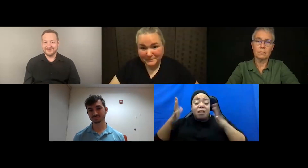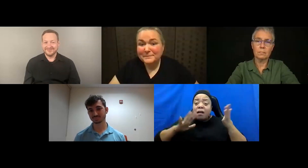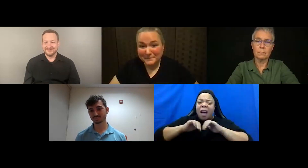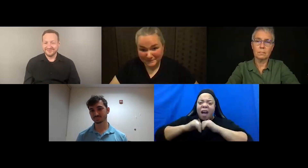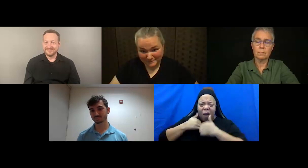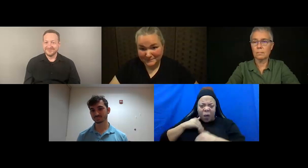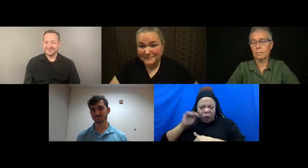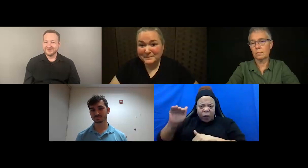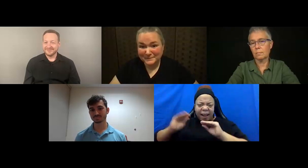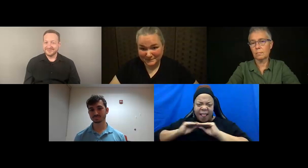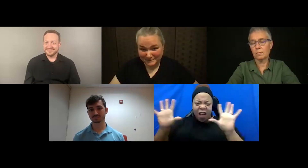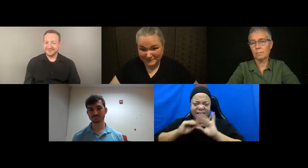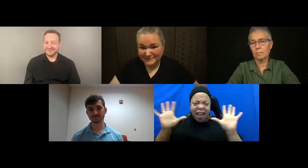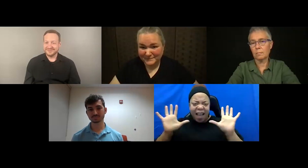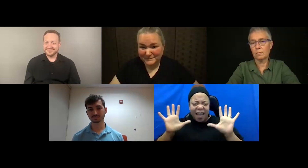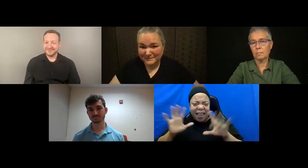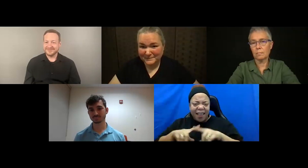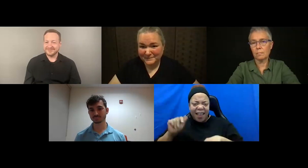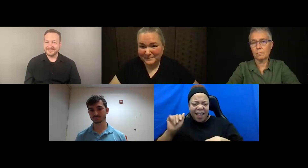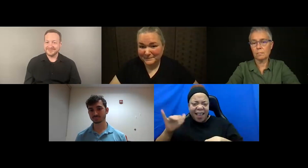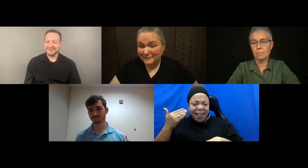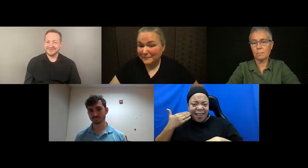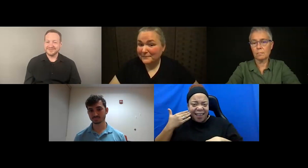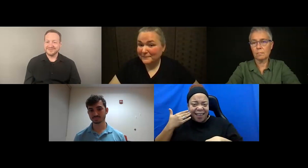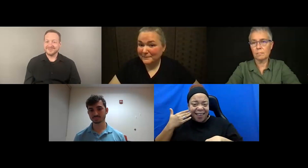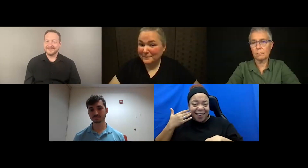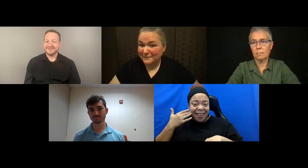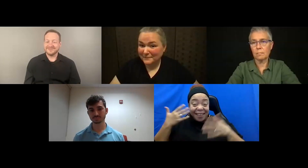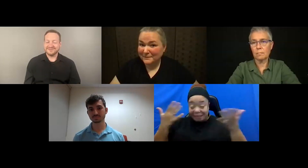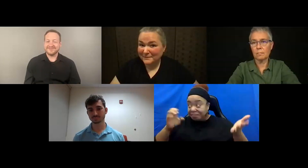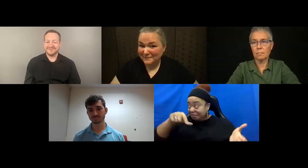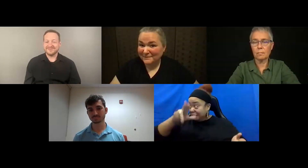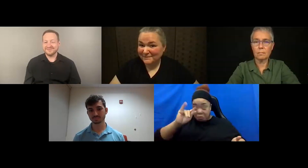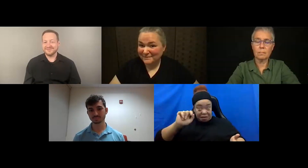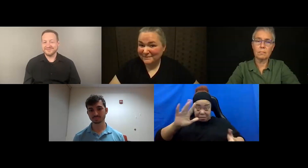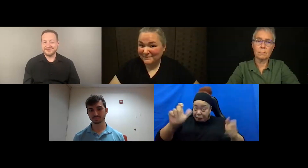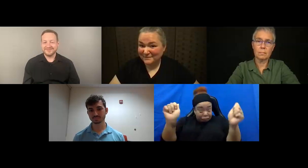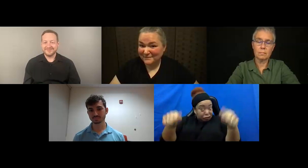Now you need clarification. Can AI provide that clarification?